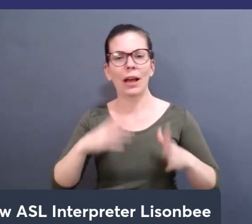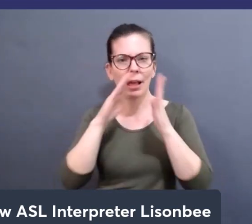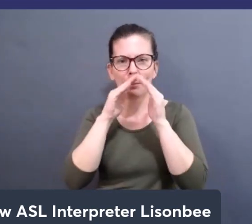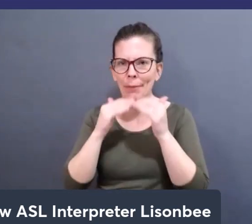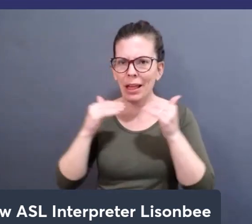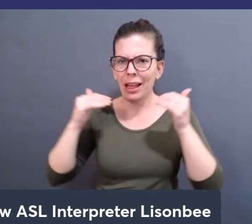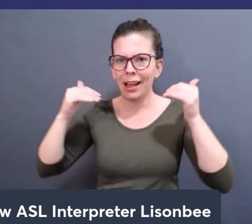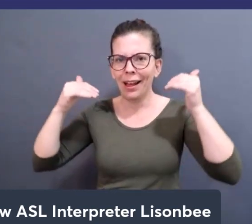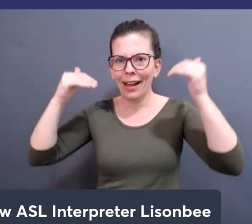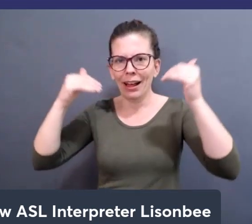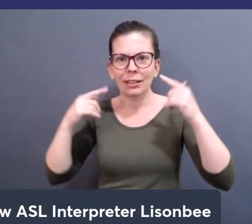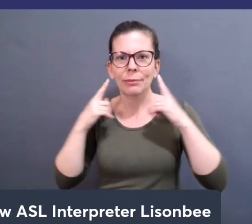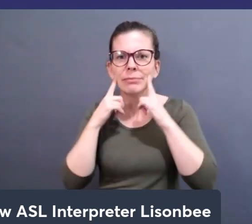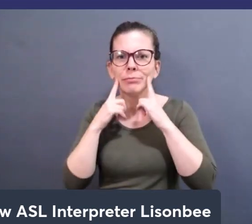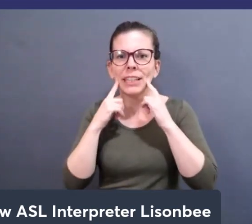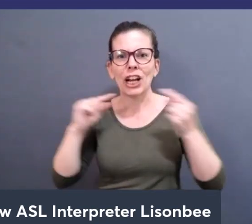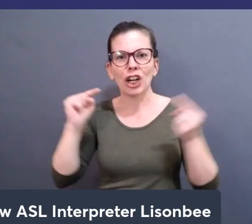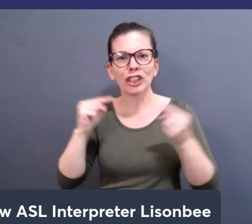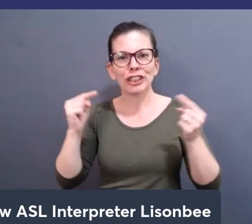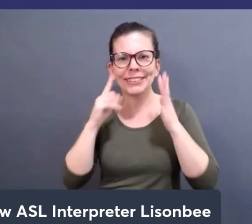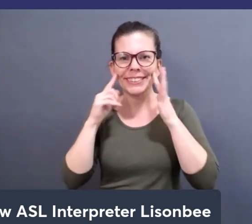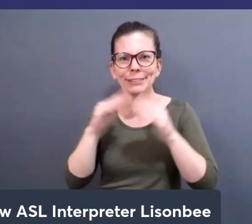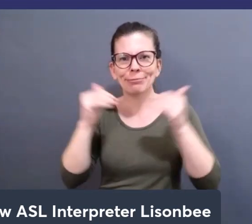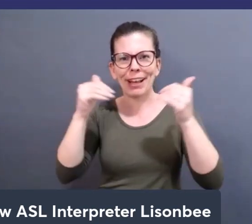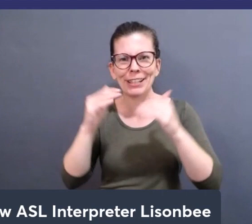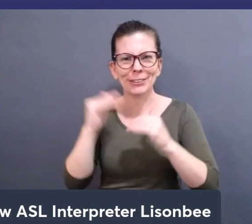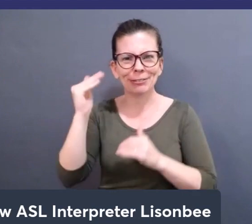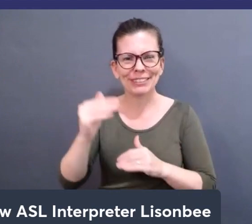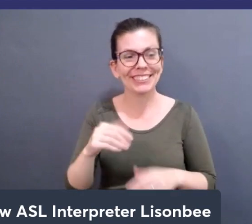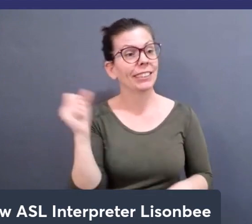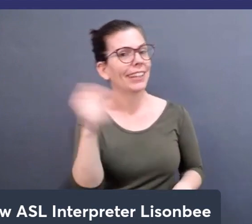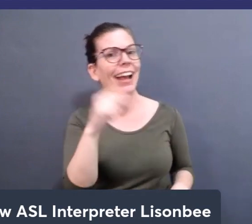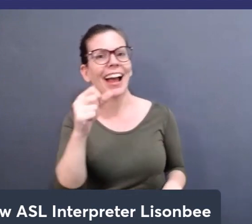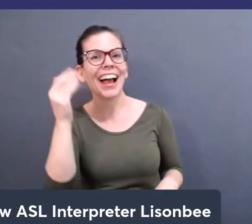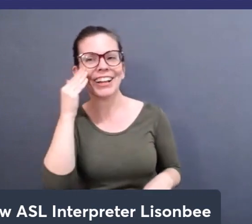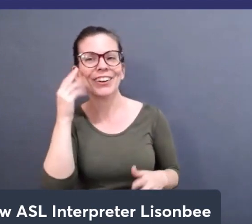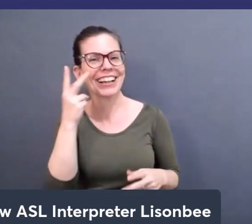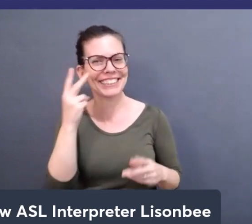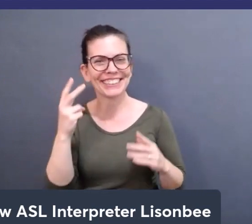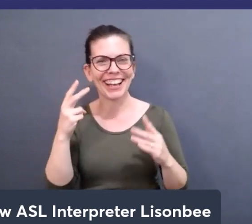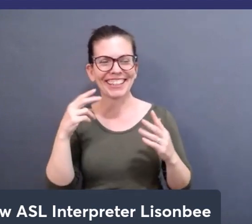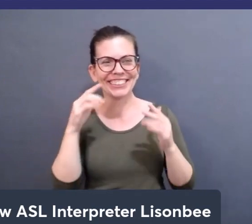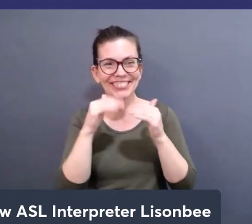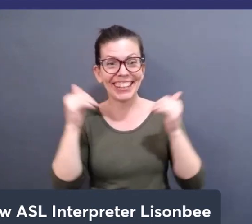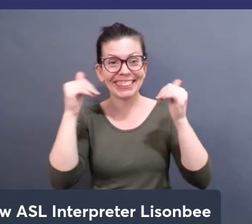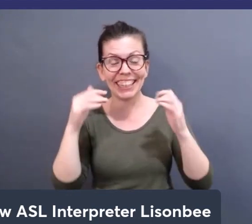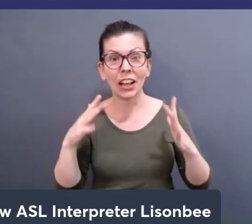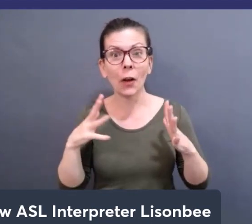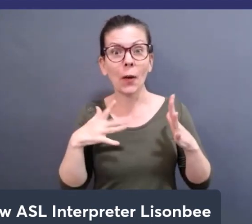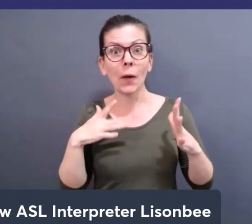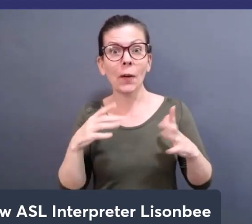My face is hurting right now. Yeah, hey, yeah, I know. I know, I saw your face light up every time CloudFormation was mentioned.